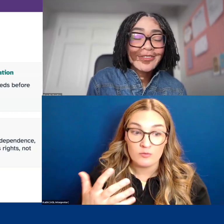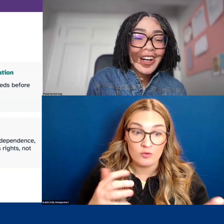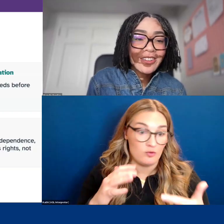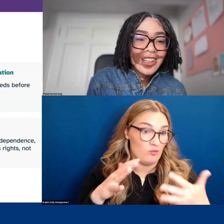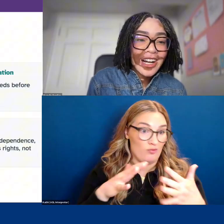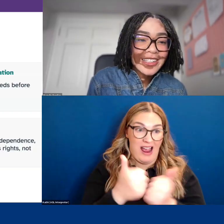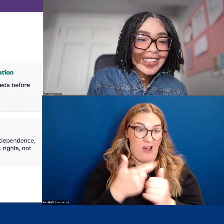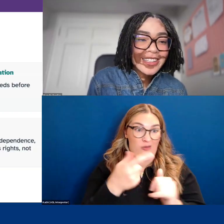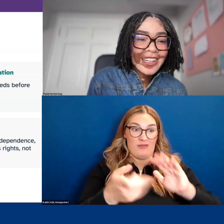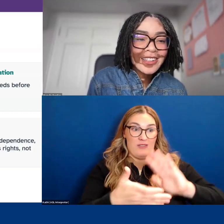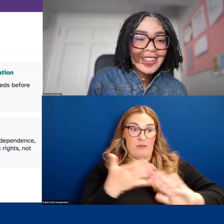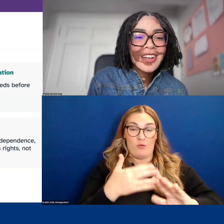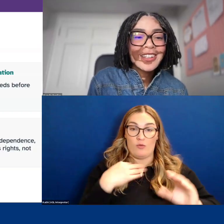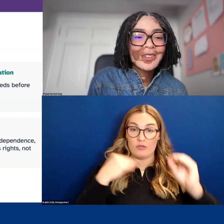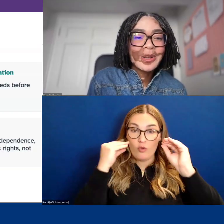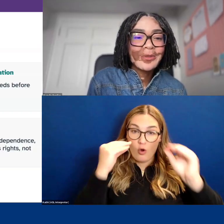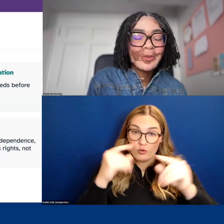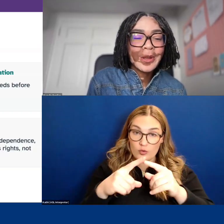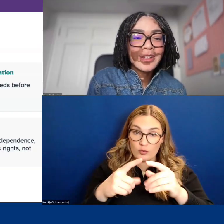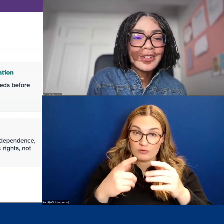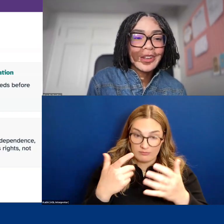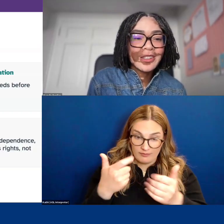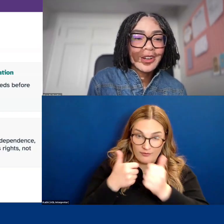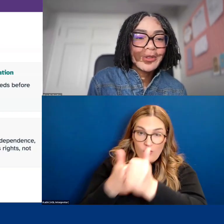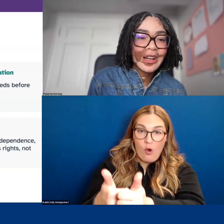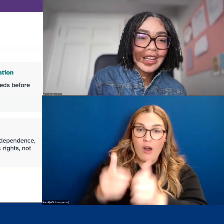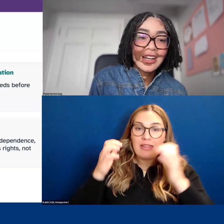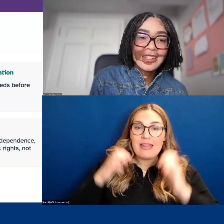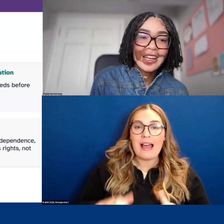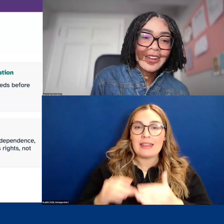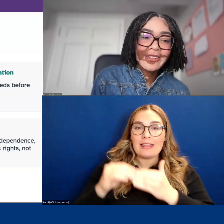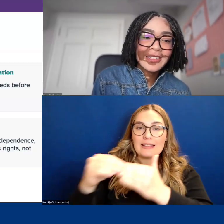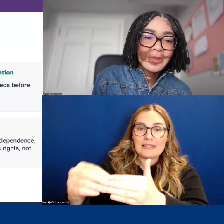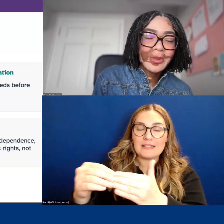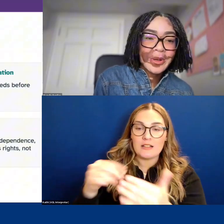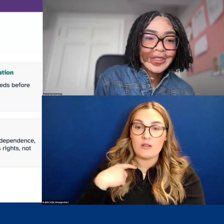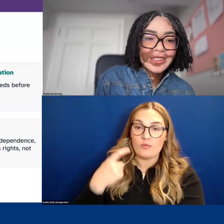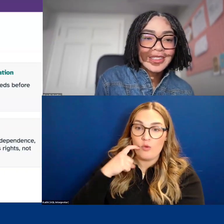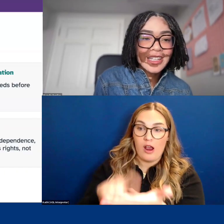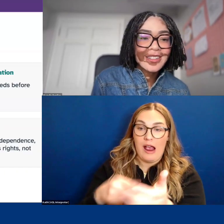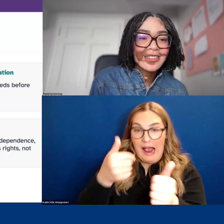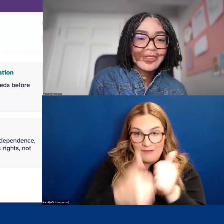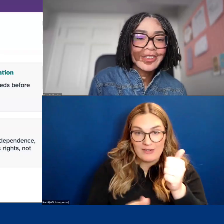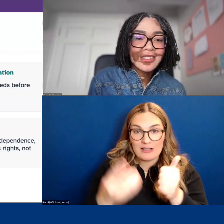to follow the client's lead. So in doing so, we recognize that every disabled person's needs are different